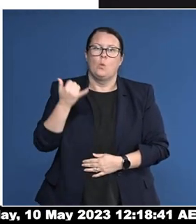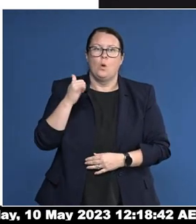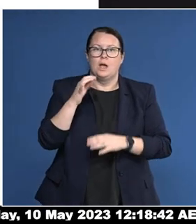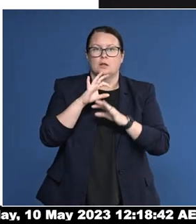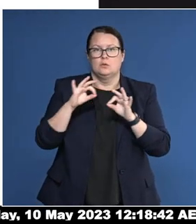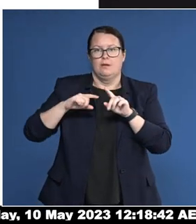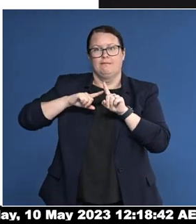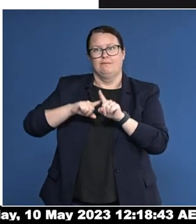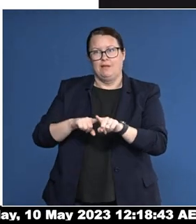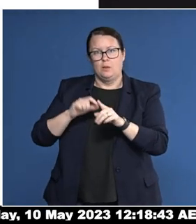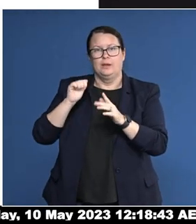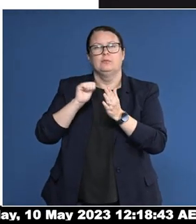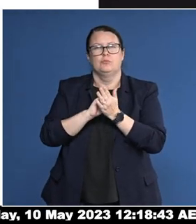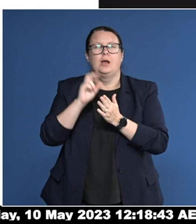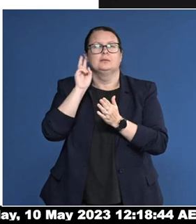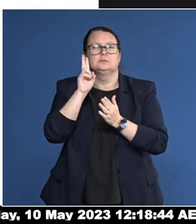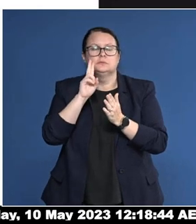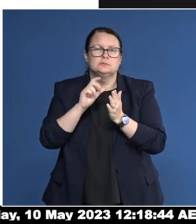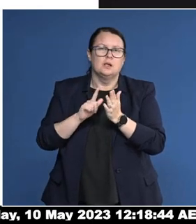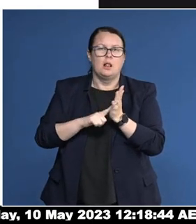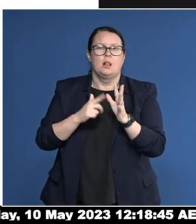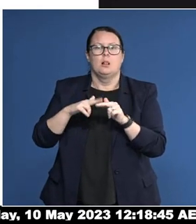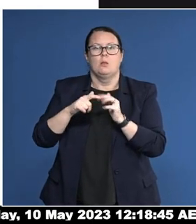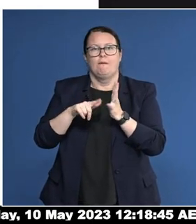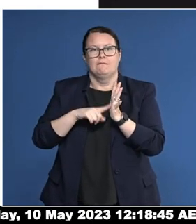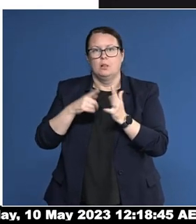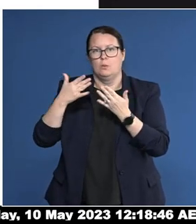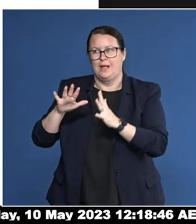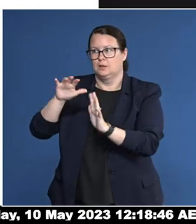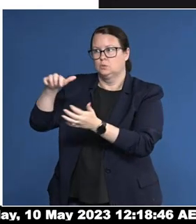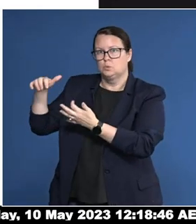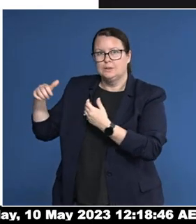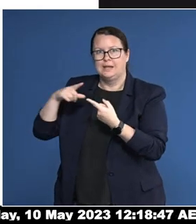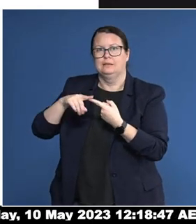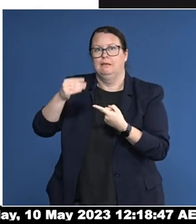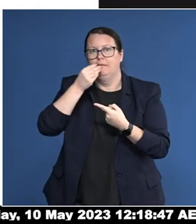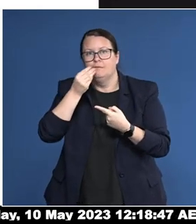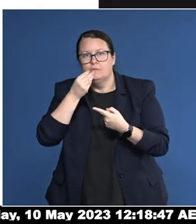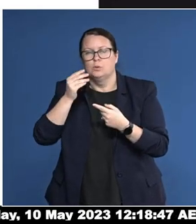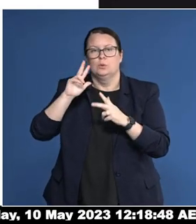treatment, accommodation or care when it is not available to the person from their own